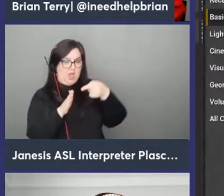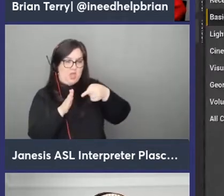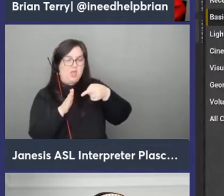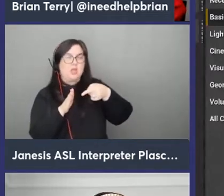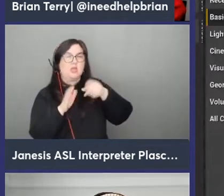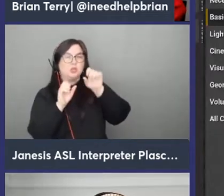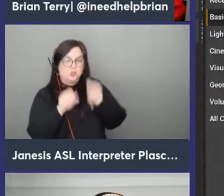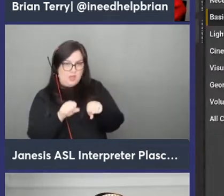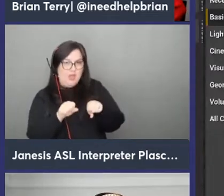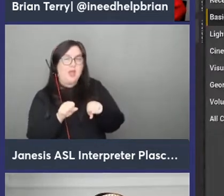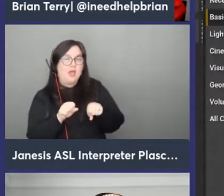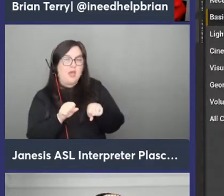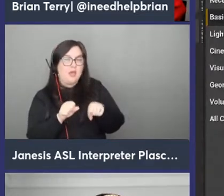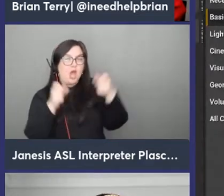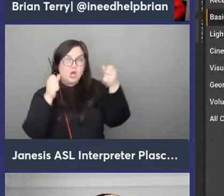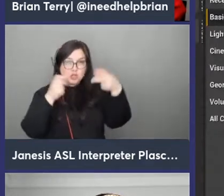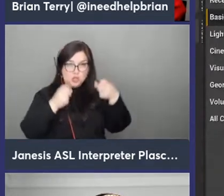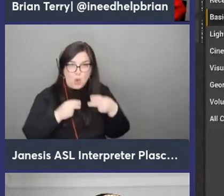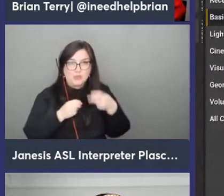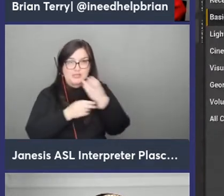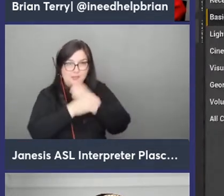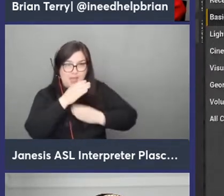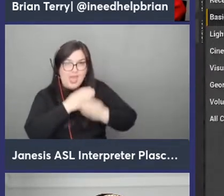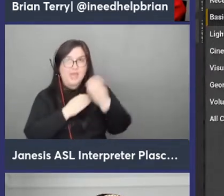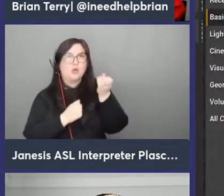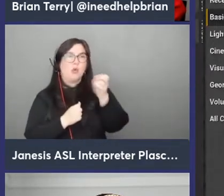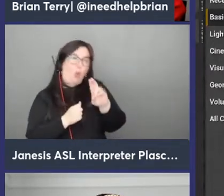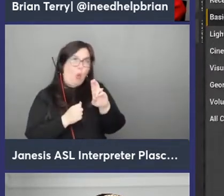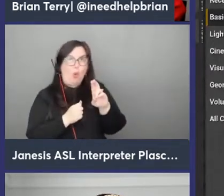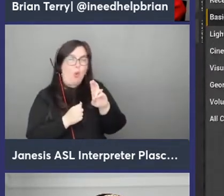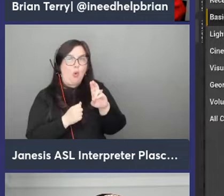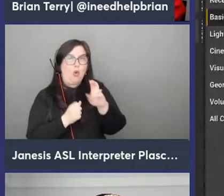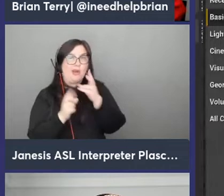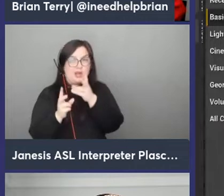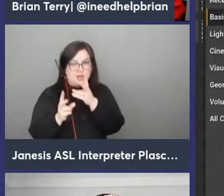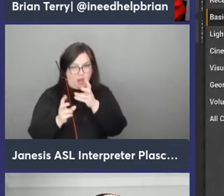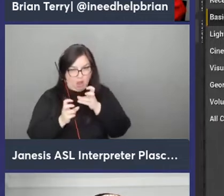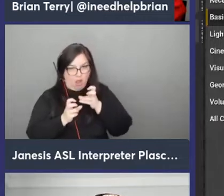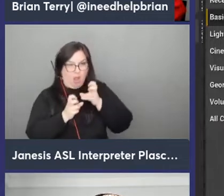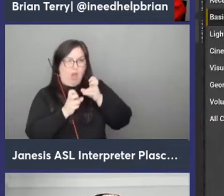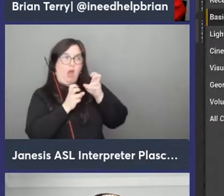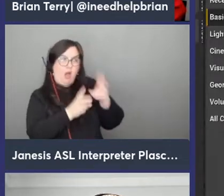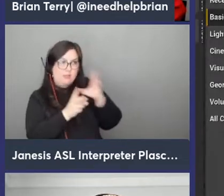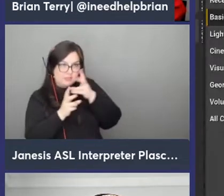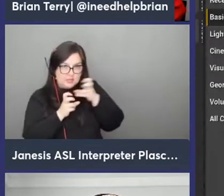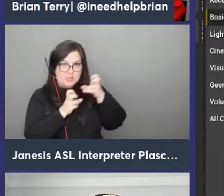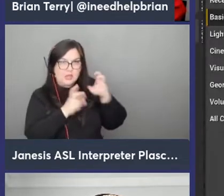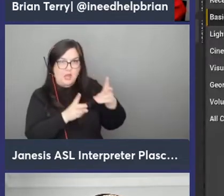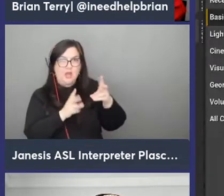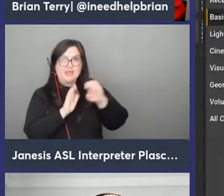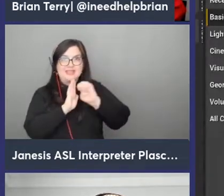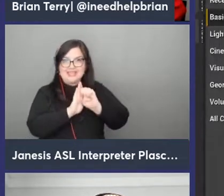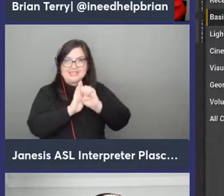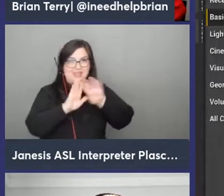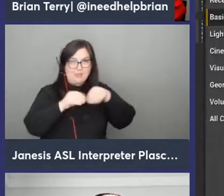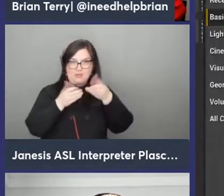code it up manually, or you could be essentially copying it from the examples that are already provided,